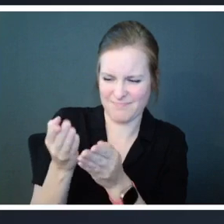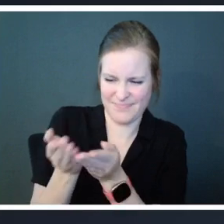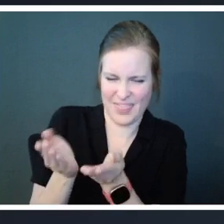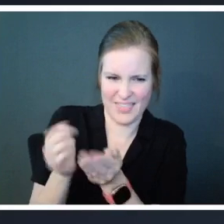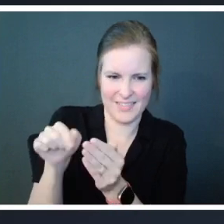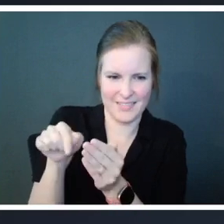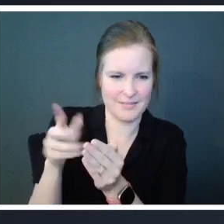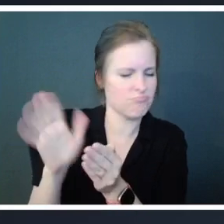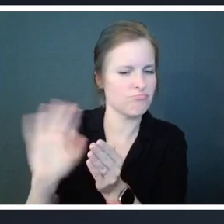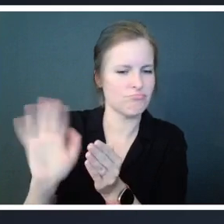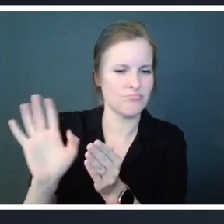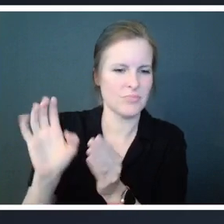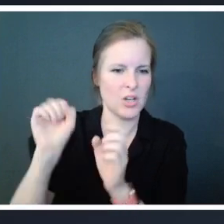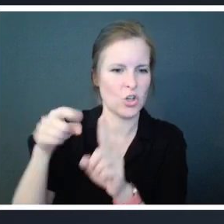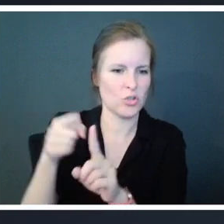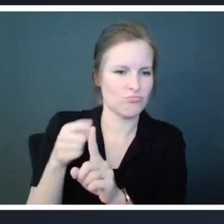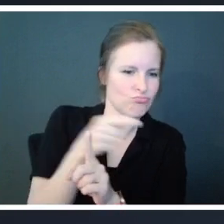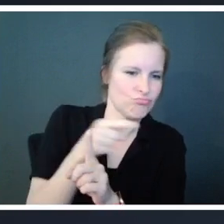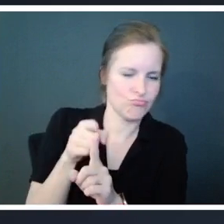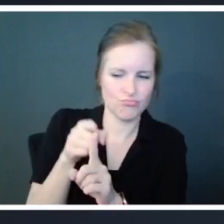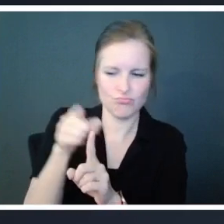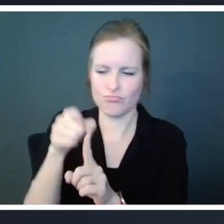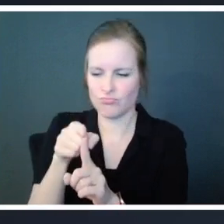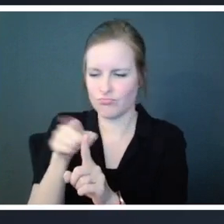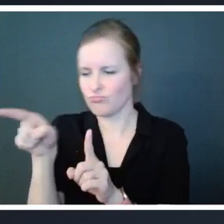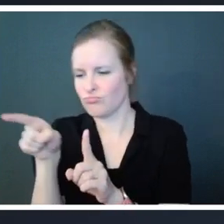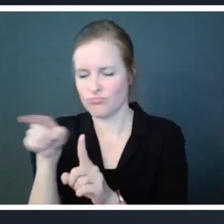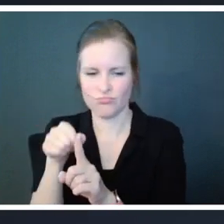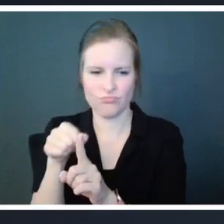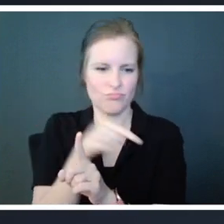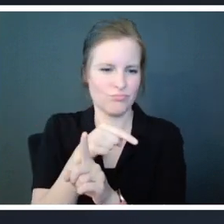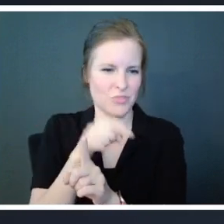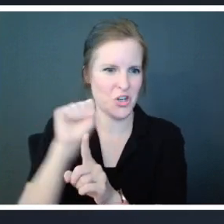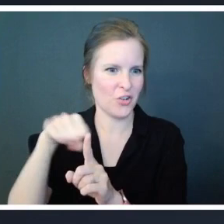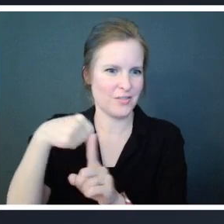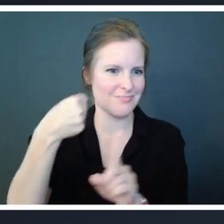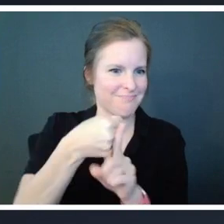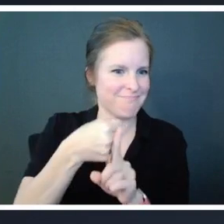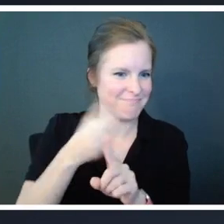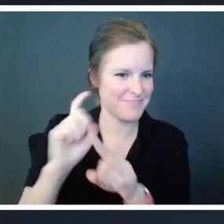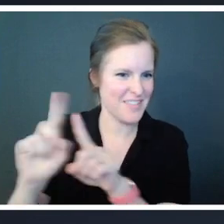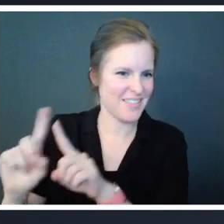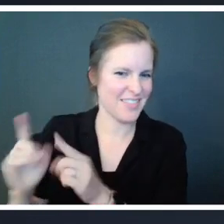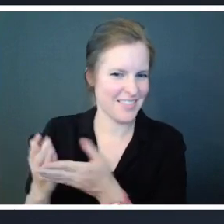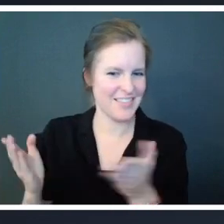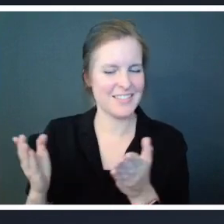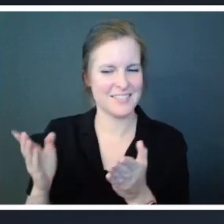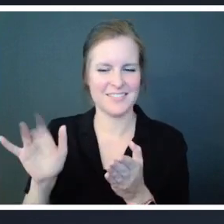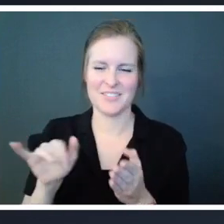different areas of exploration. And that's, you know, a beautiful way for an educator or a parent